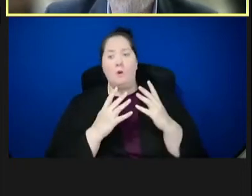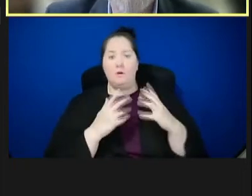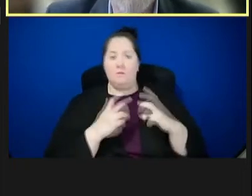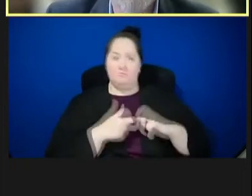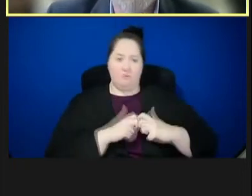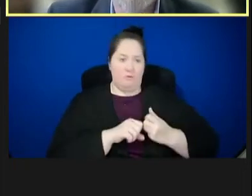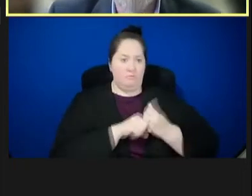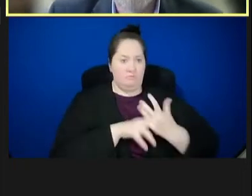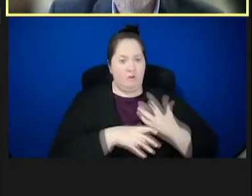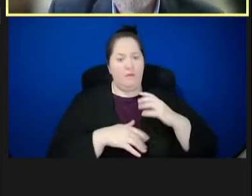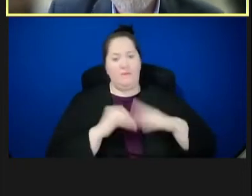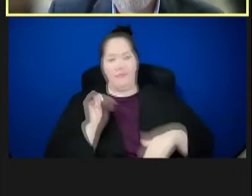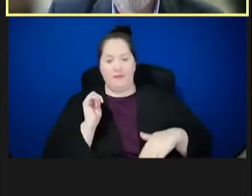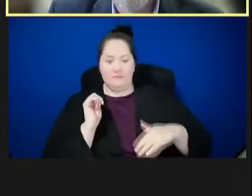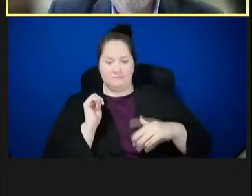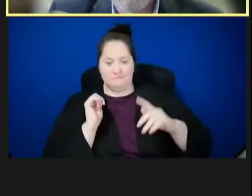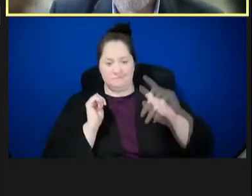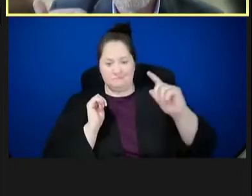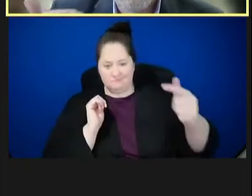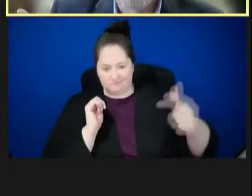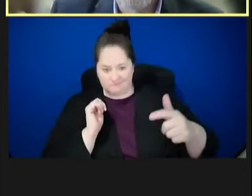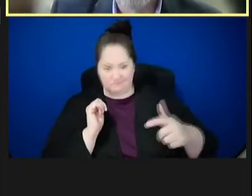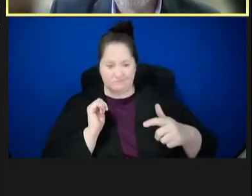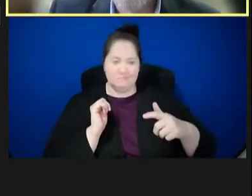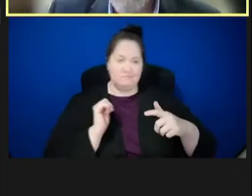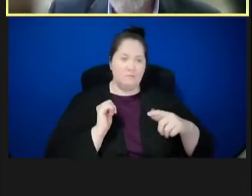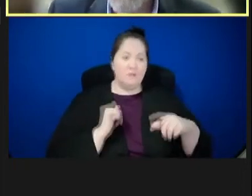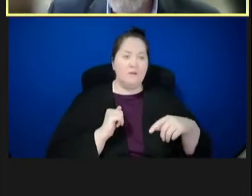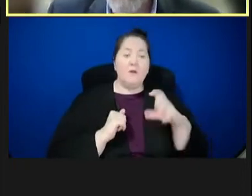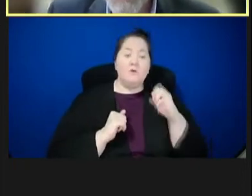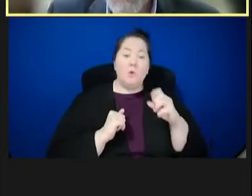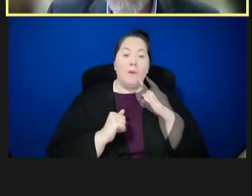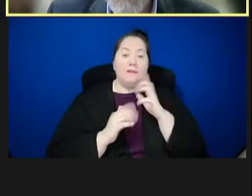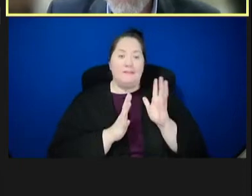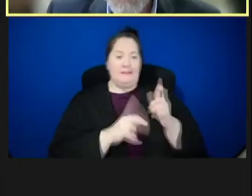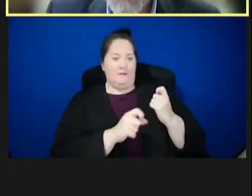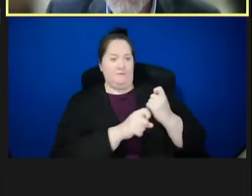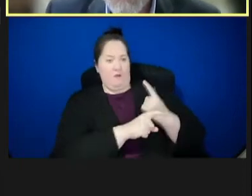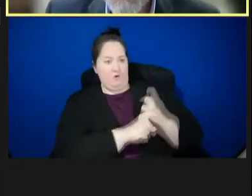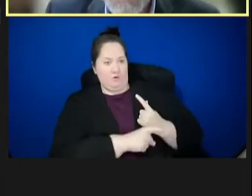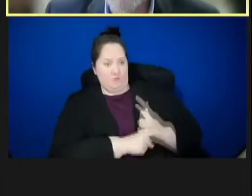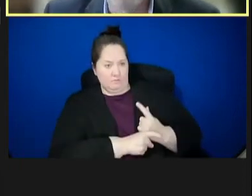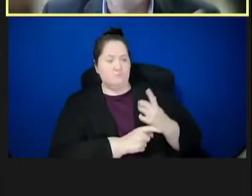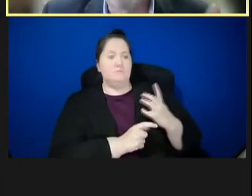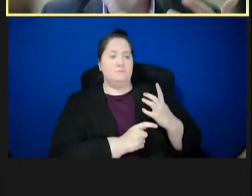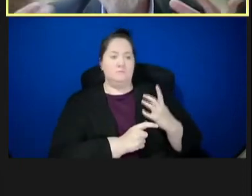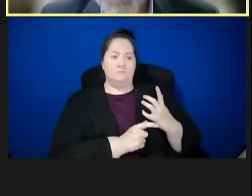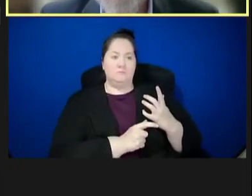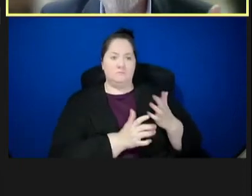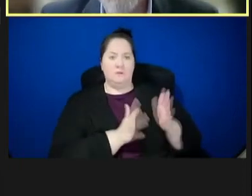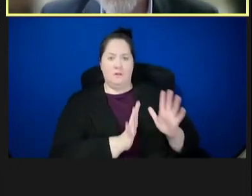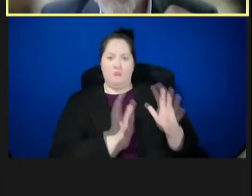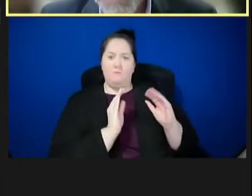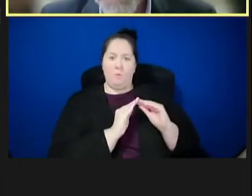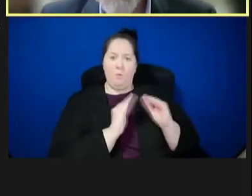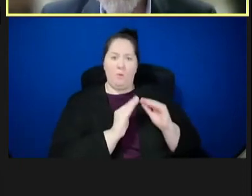downfield. So we intentionally had to leave the algorithms had to allow for more false positives